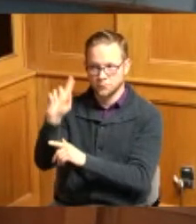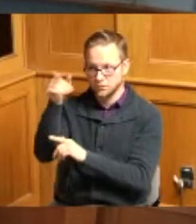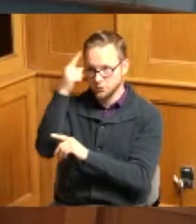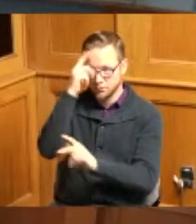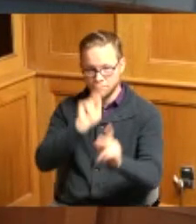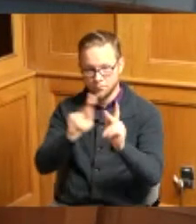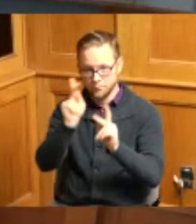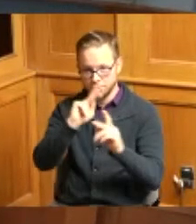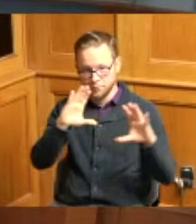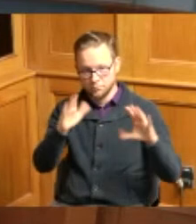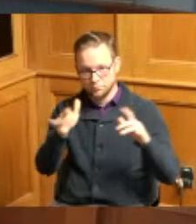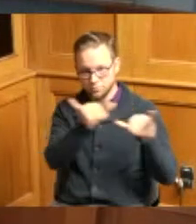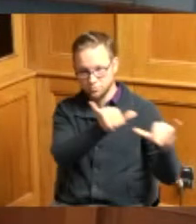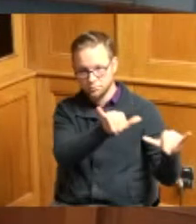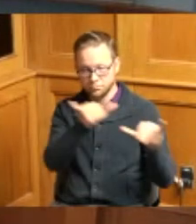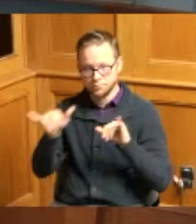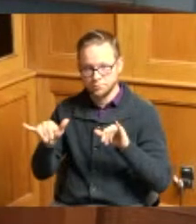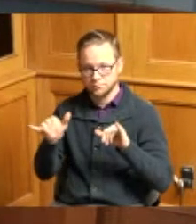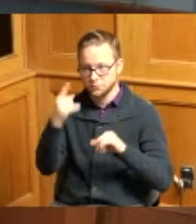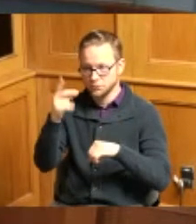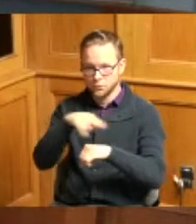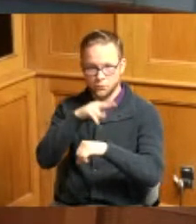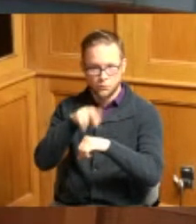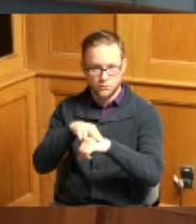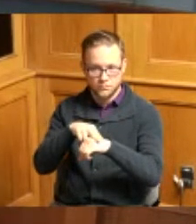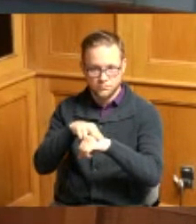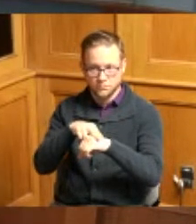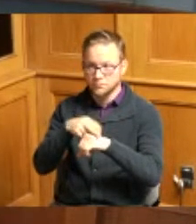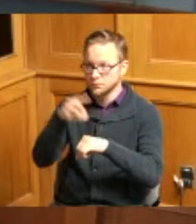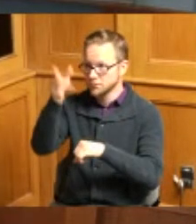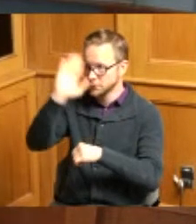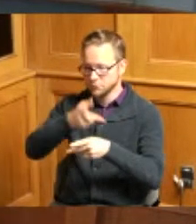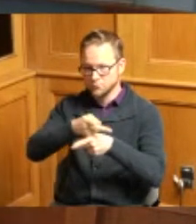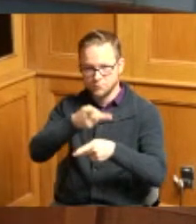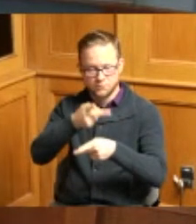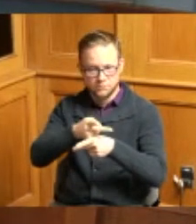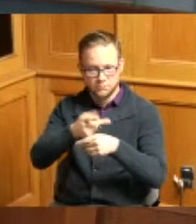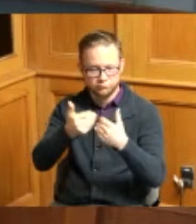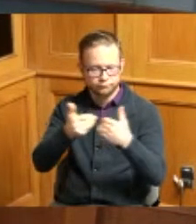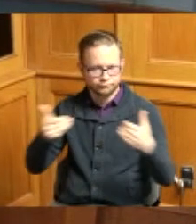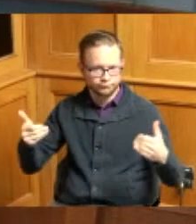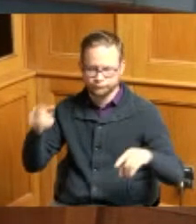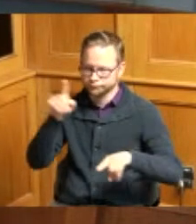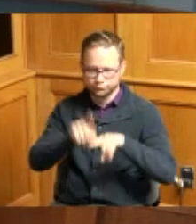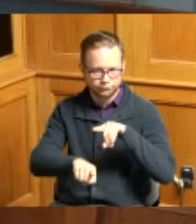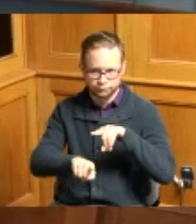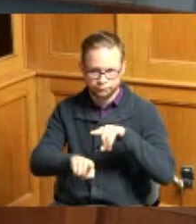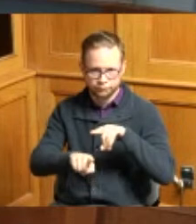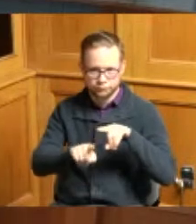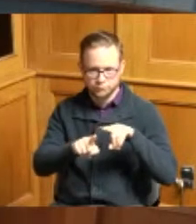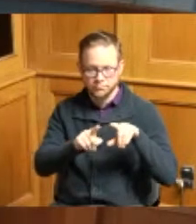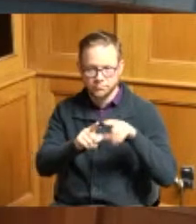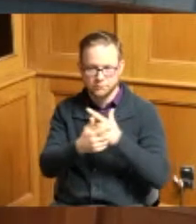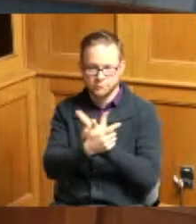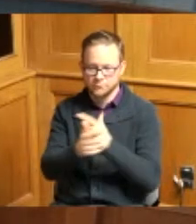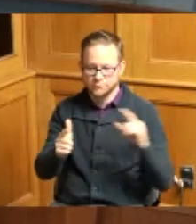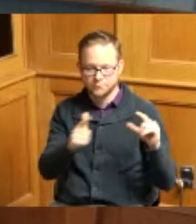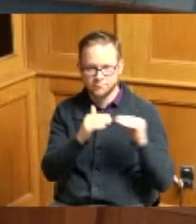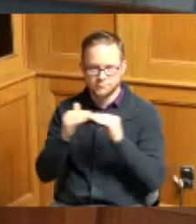and to the republic for which it stands one nation under God indivisible with liberty and justice